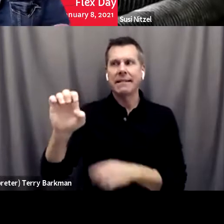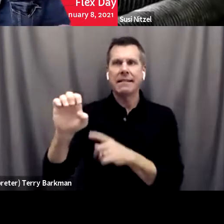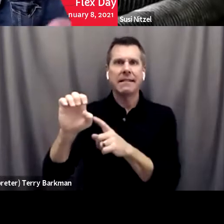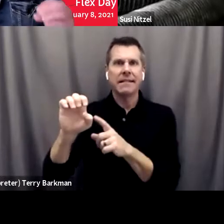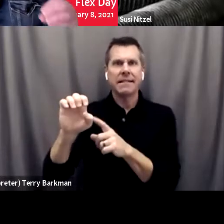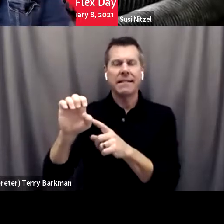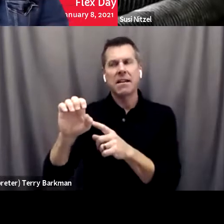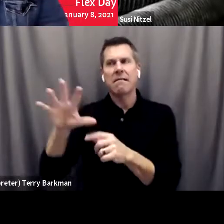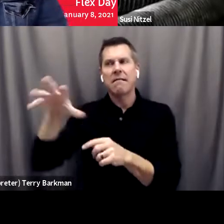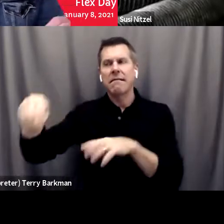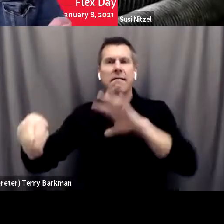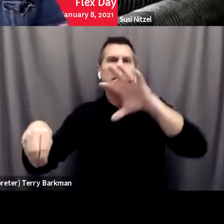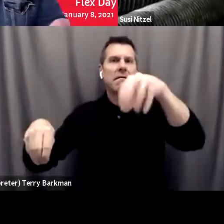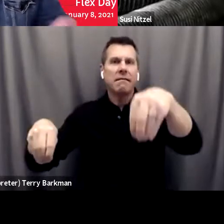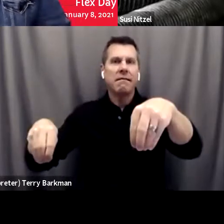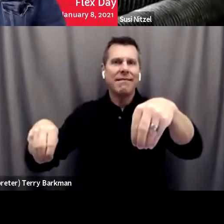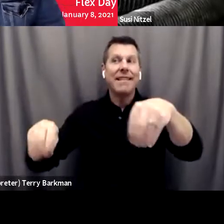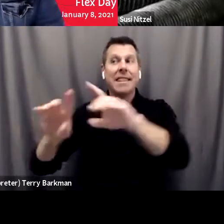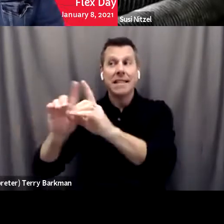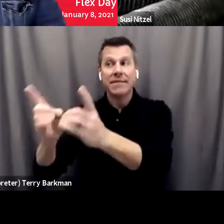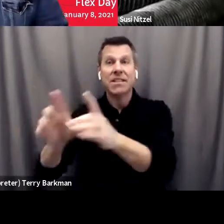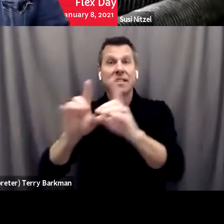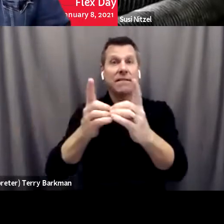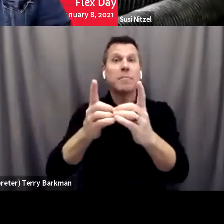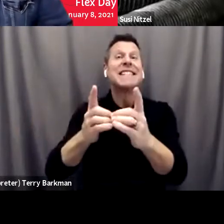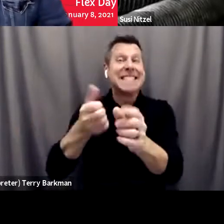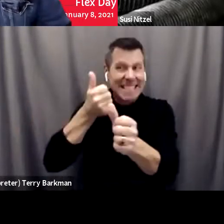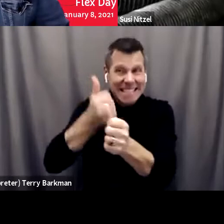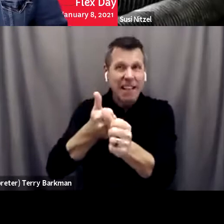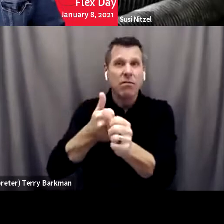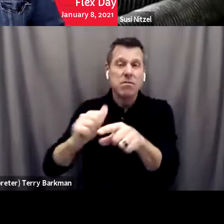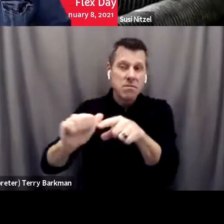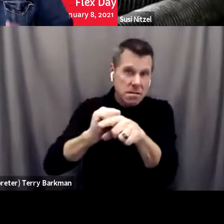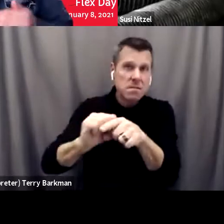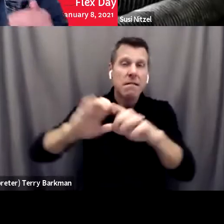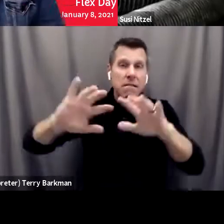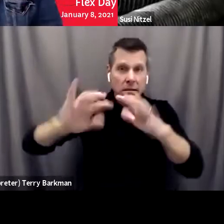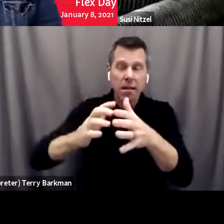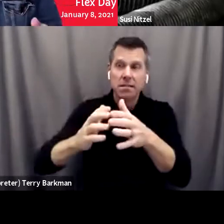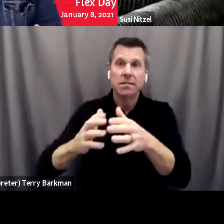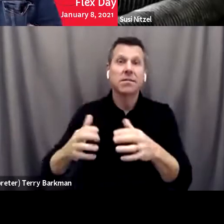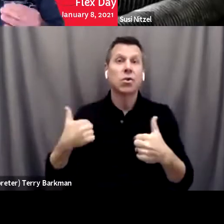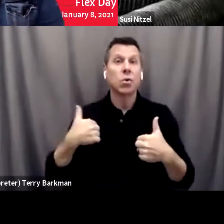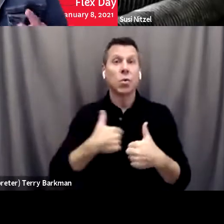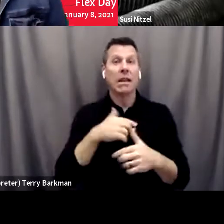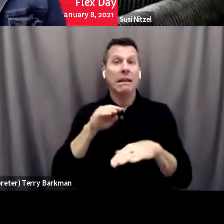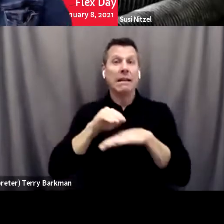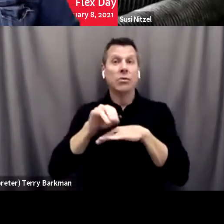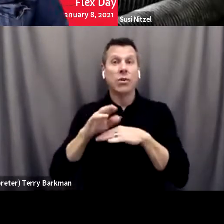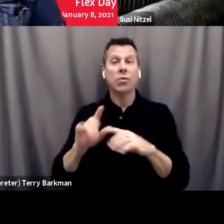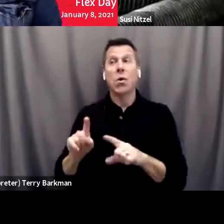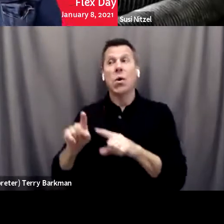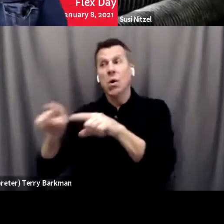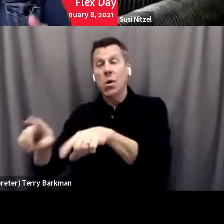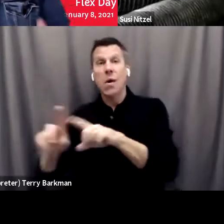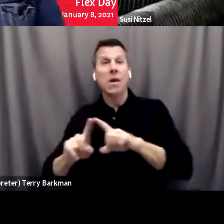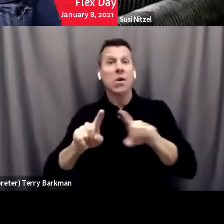only in the division, but in the disciplines. So as counselors were attending, the four counselors, I should say, are attending